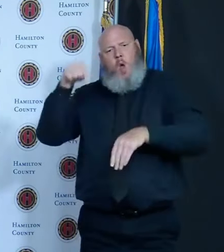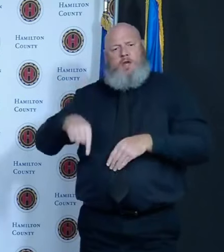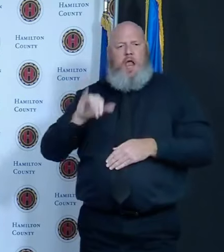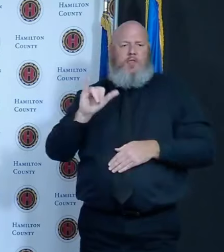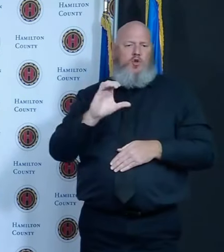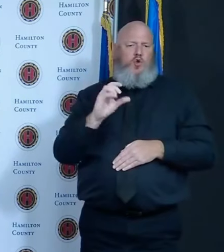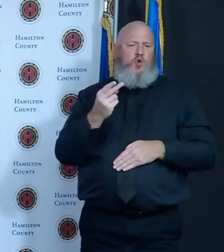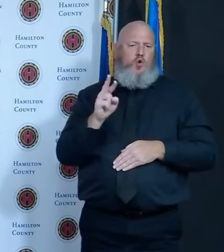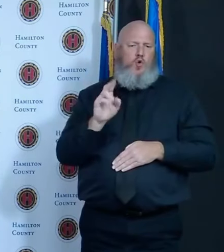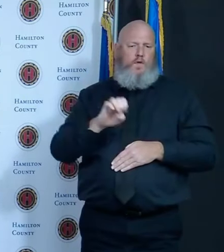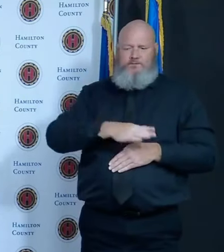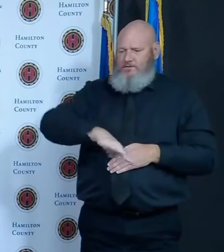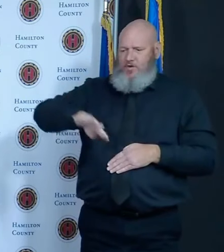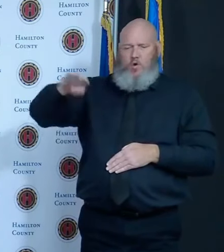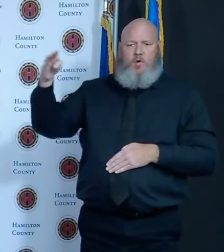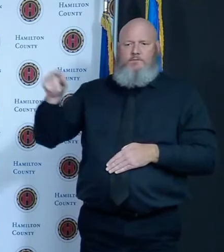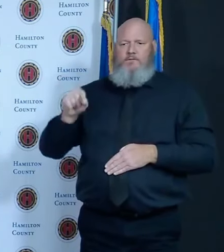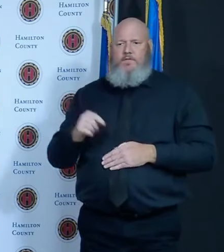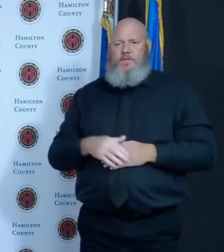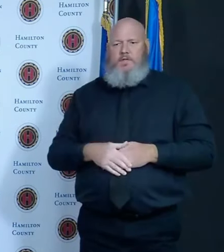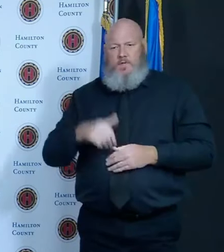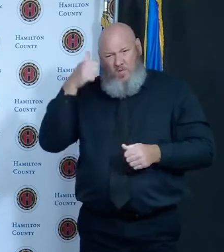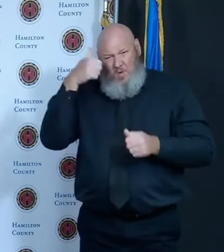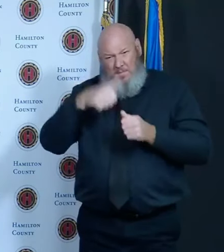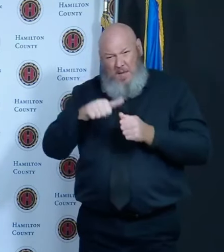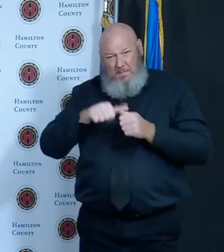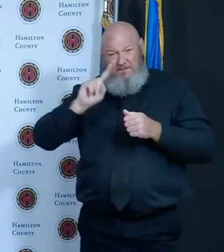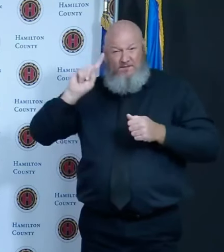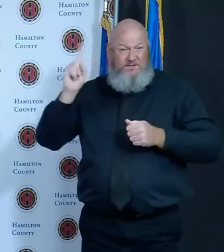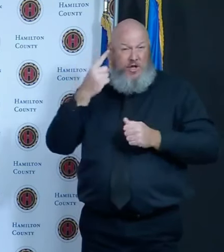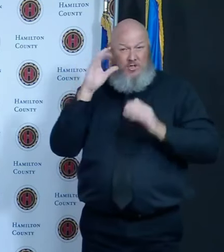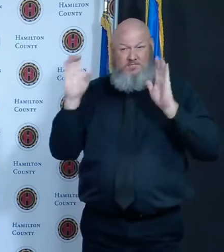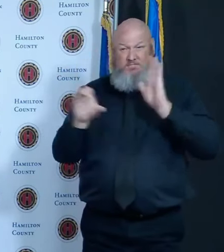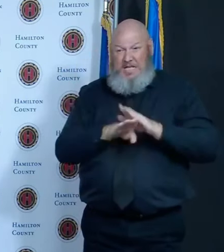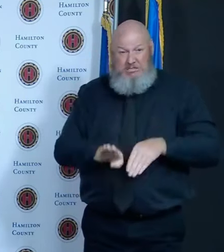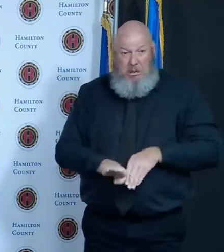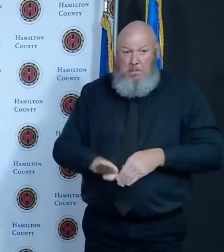mean that was like a bell a very steep bell curve right now we are seeing a